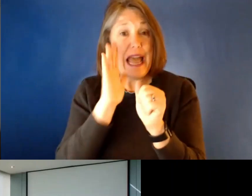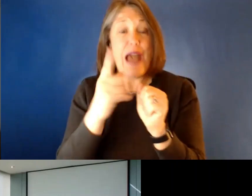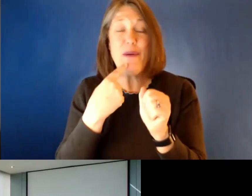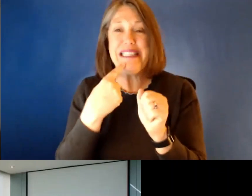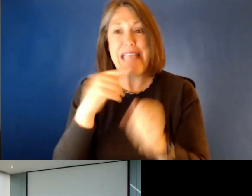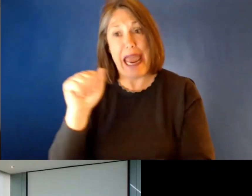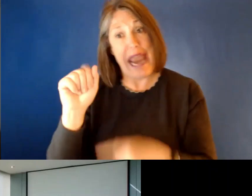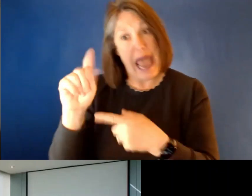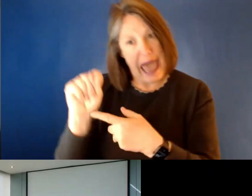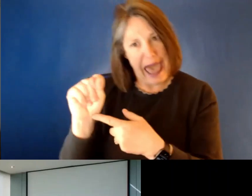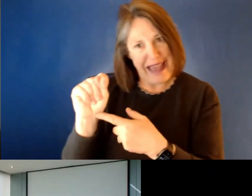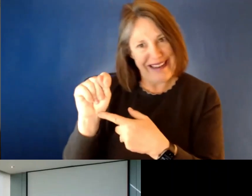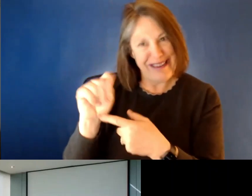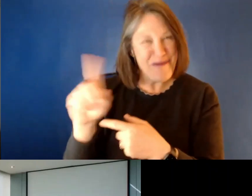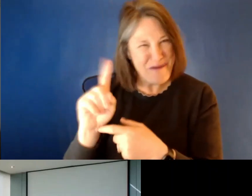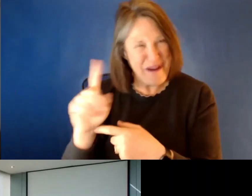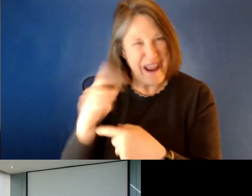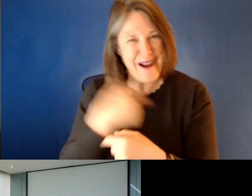moment, 06:06:54 and the other is about issues with